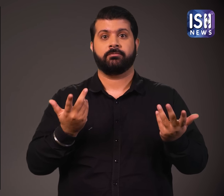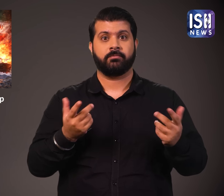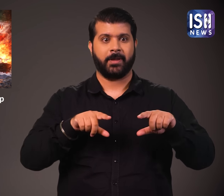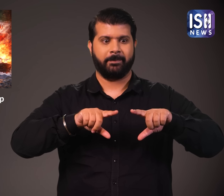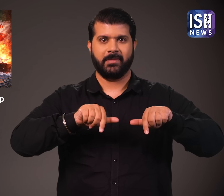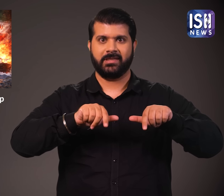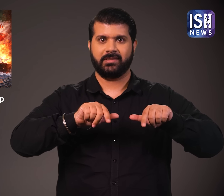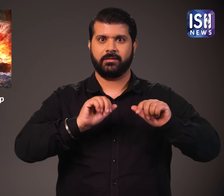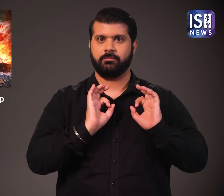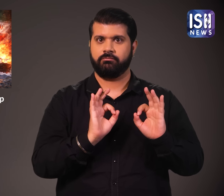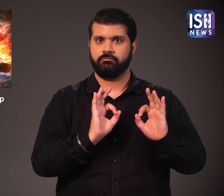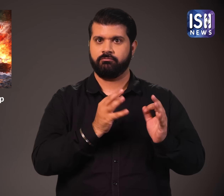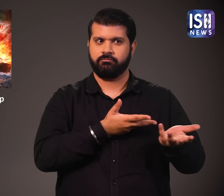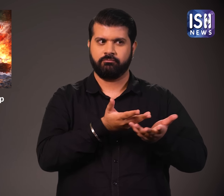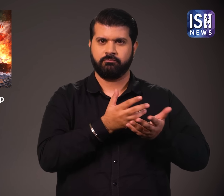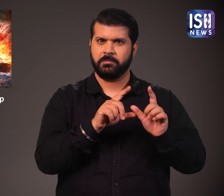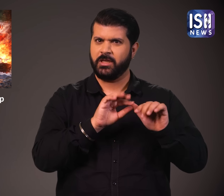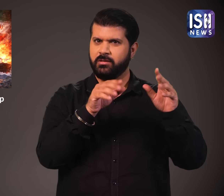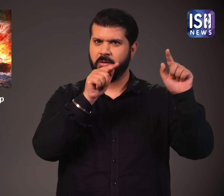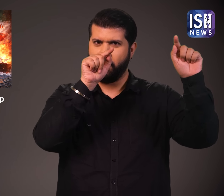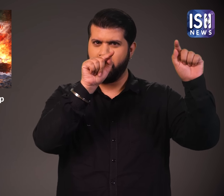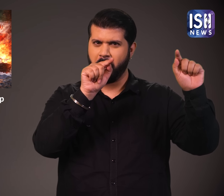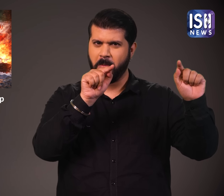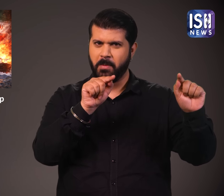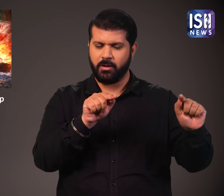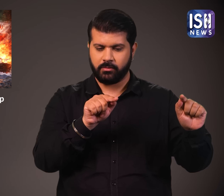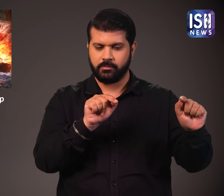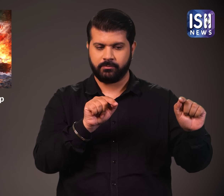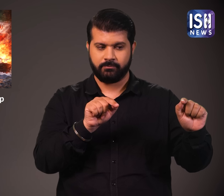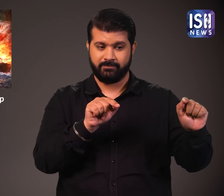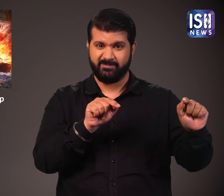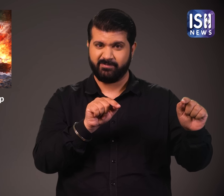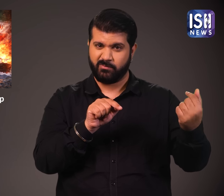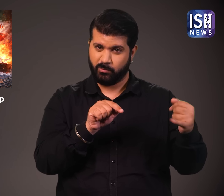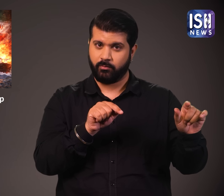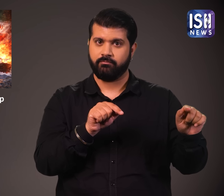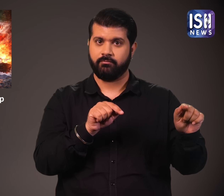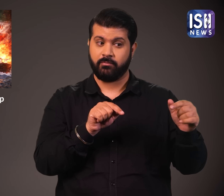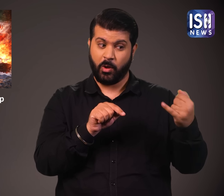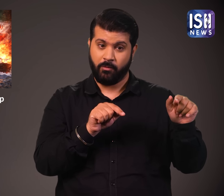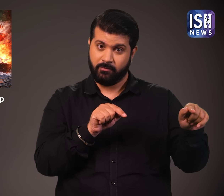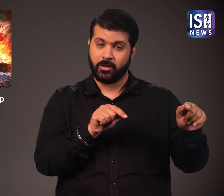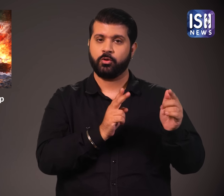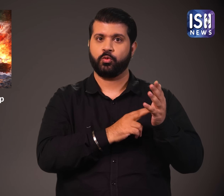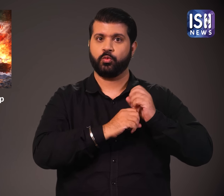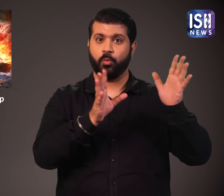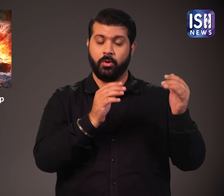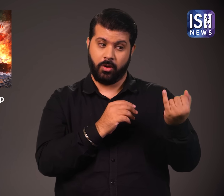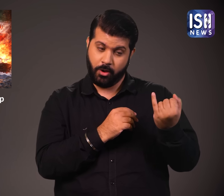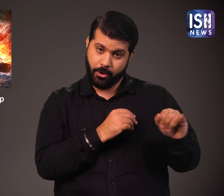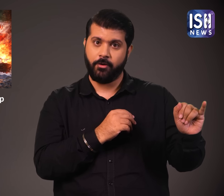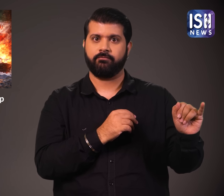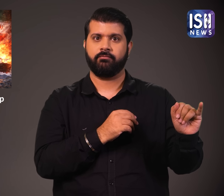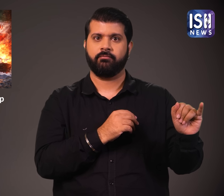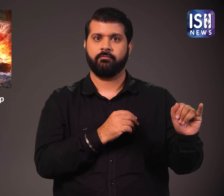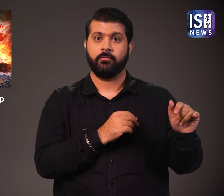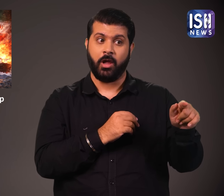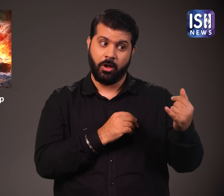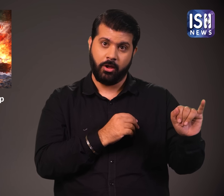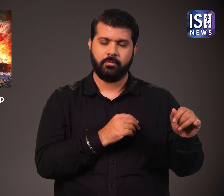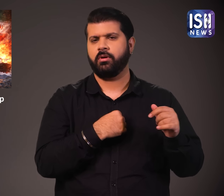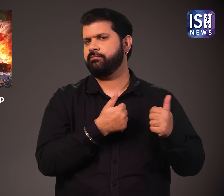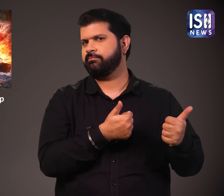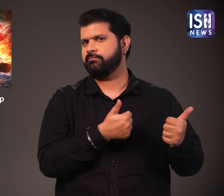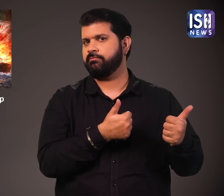the meeting went well, many points were agreed upon but, the key issue of nuclear weapons was not resolved.